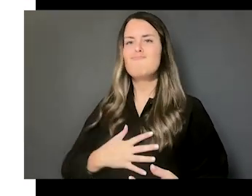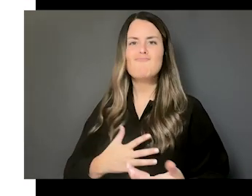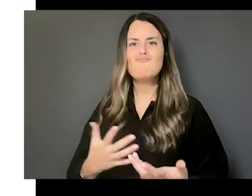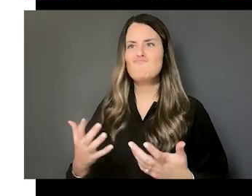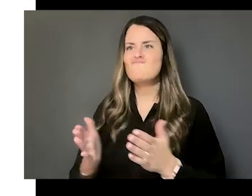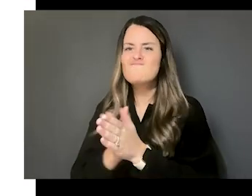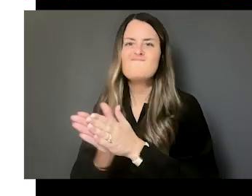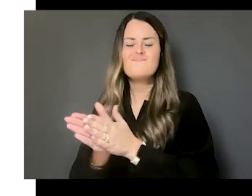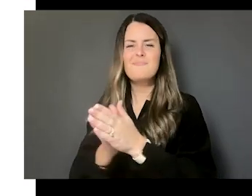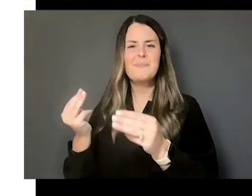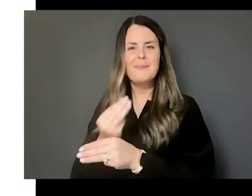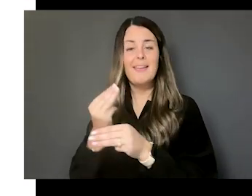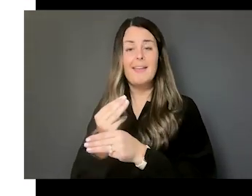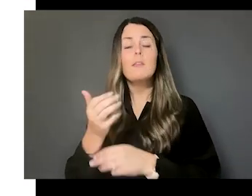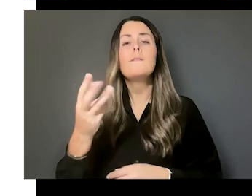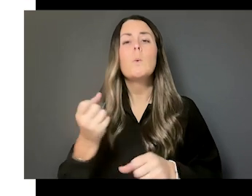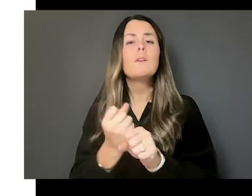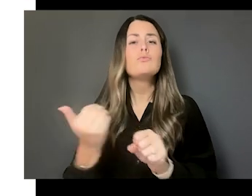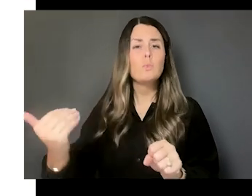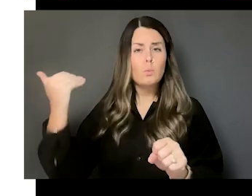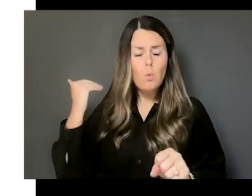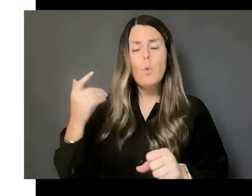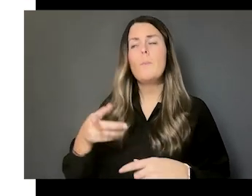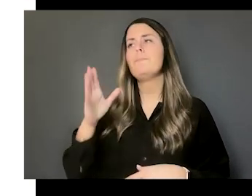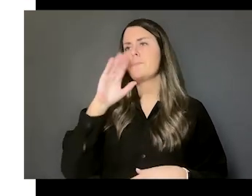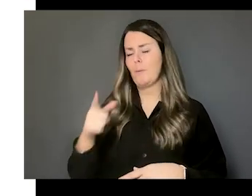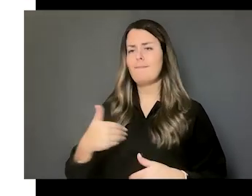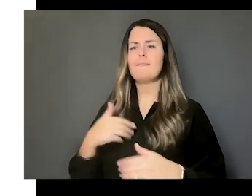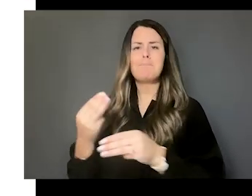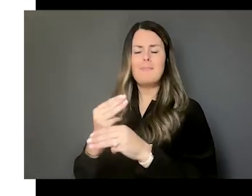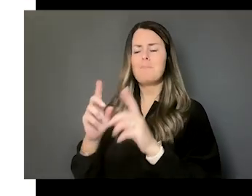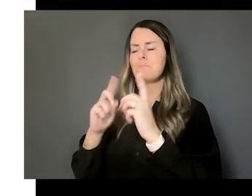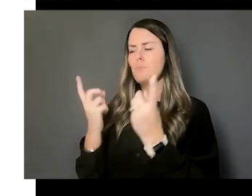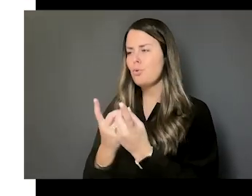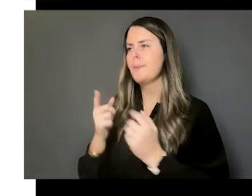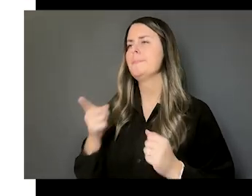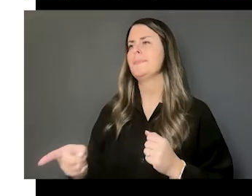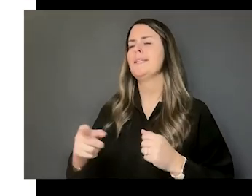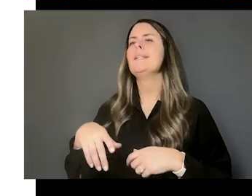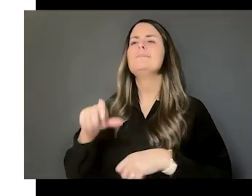Several years ago we had a mathematics department task force